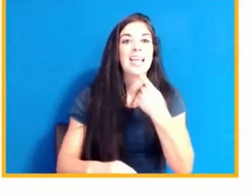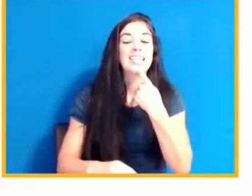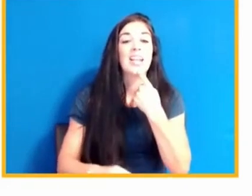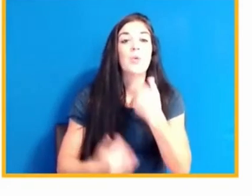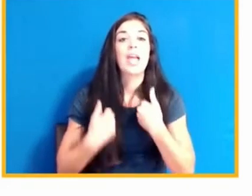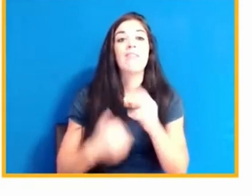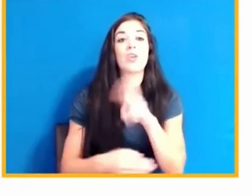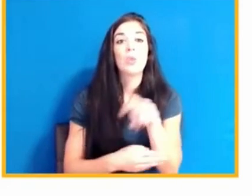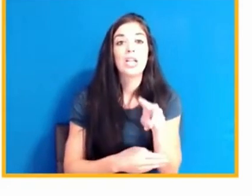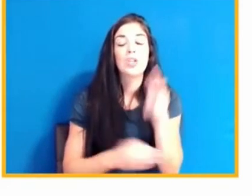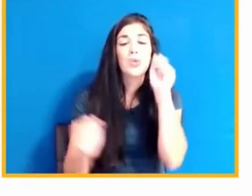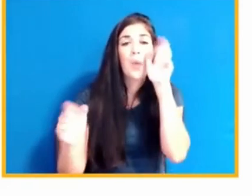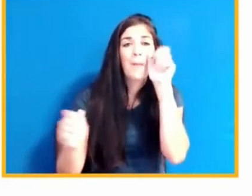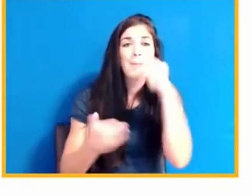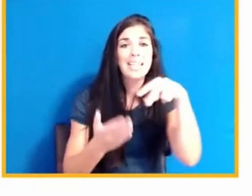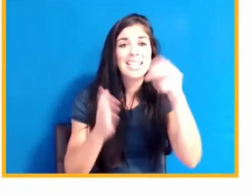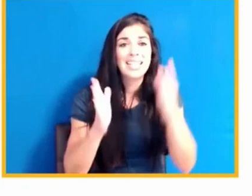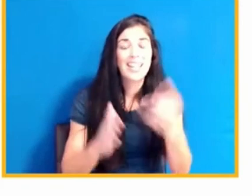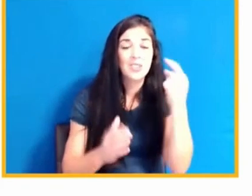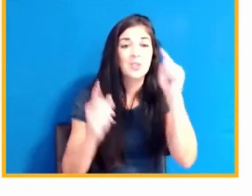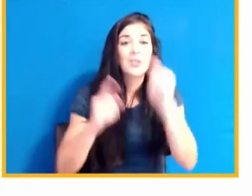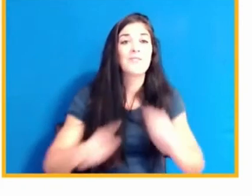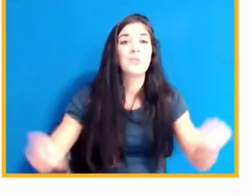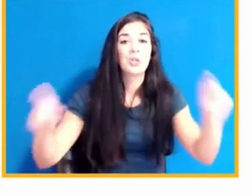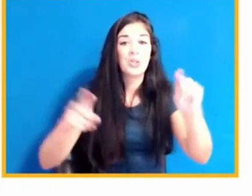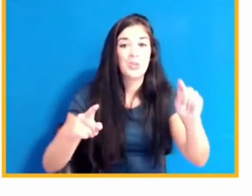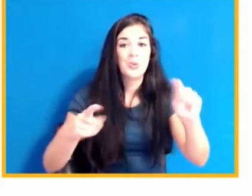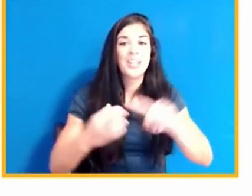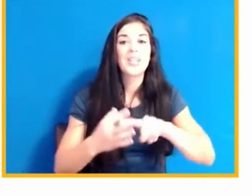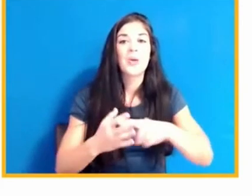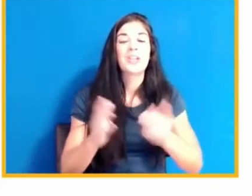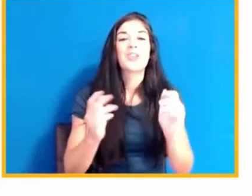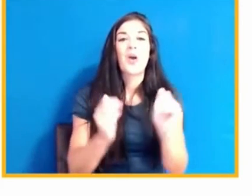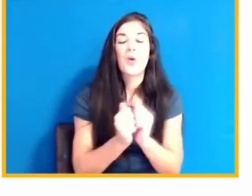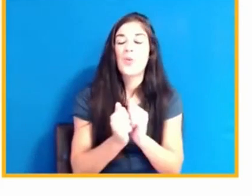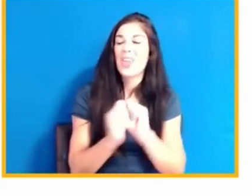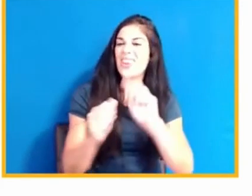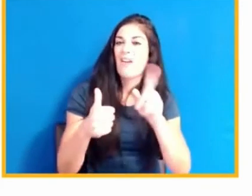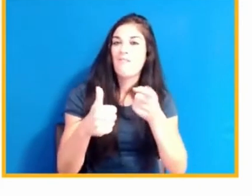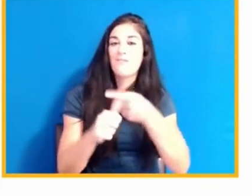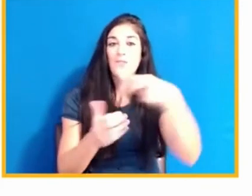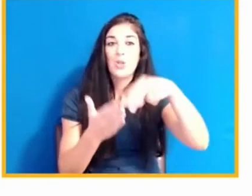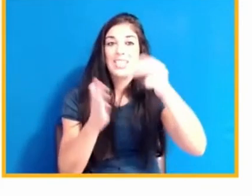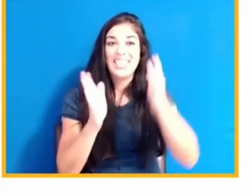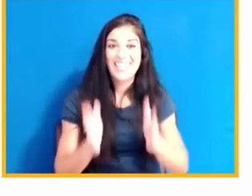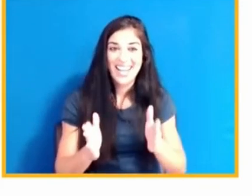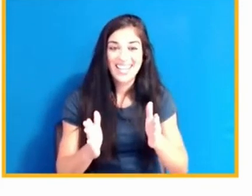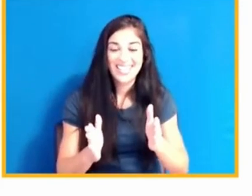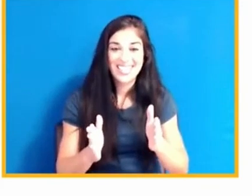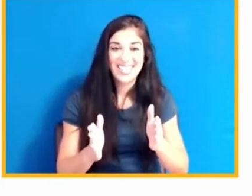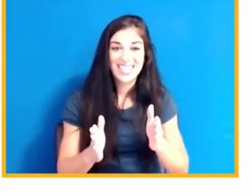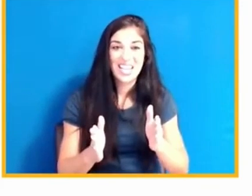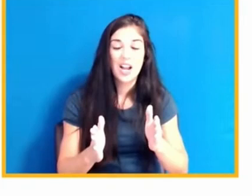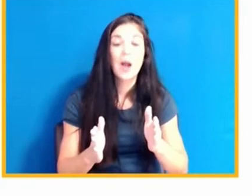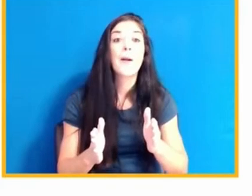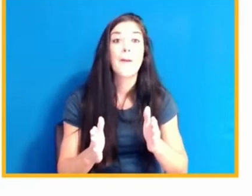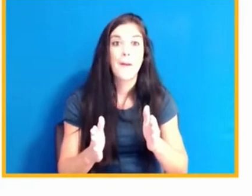amazing dancers lined up for all of you tonight. So let's start with our very first dancer. Coming on to you